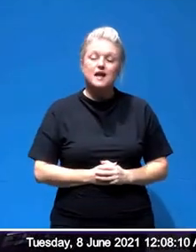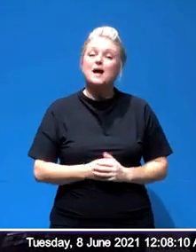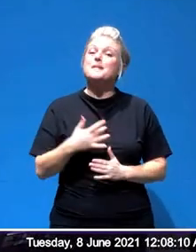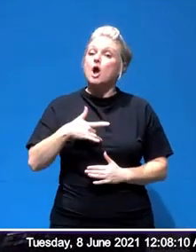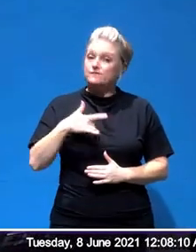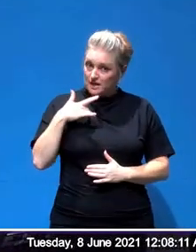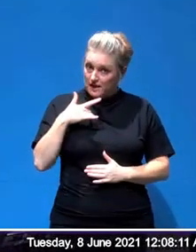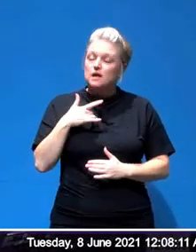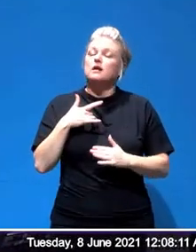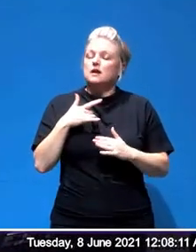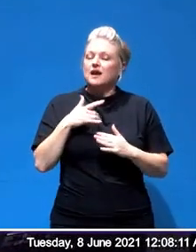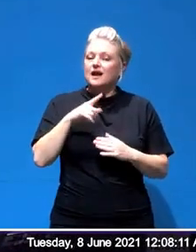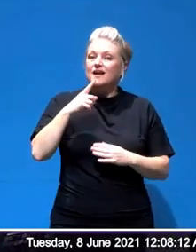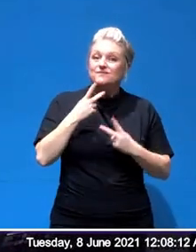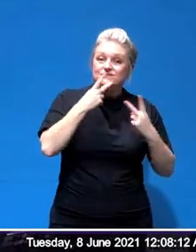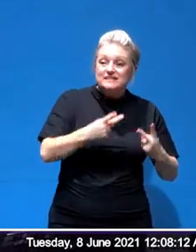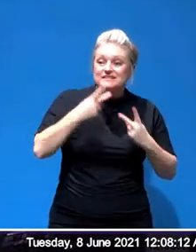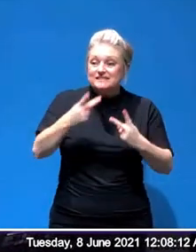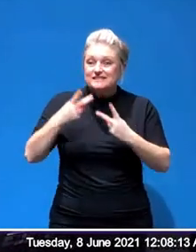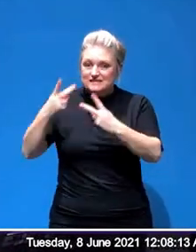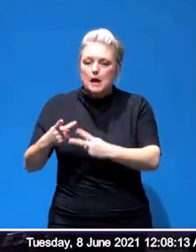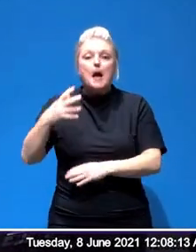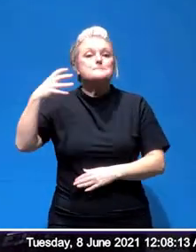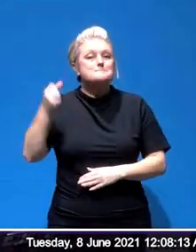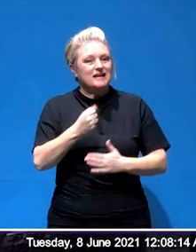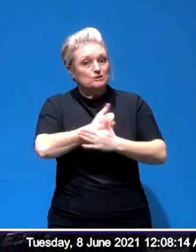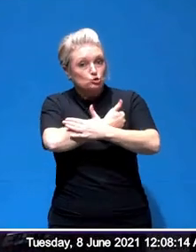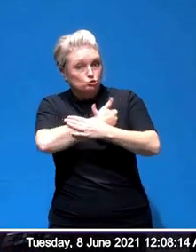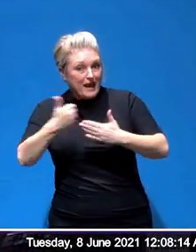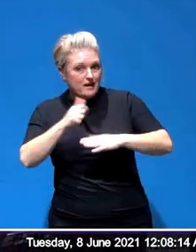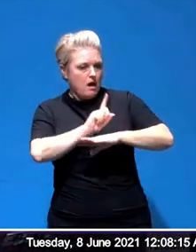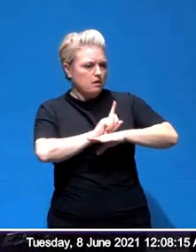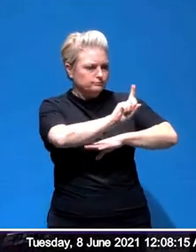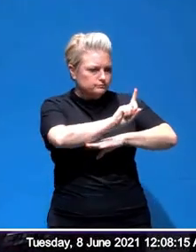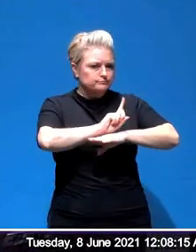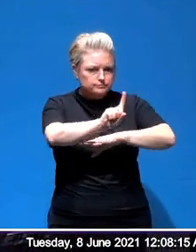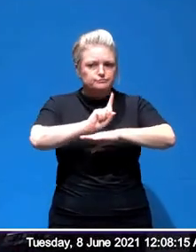accommodation services, and not just the Government services, the NGOs as well.